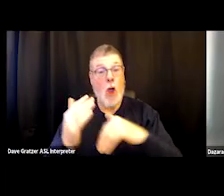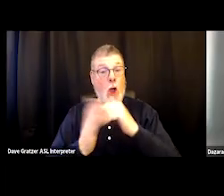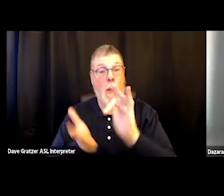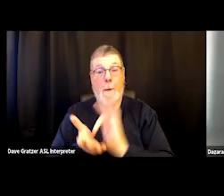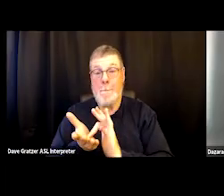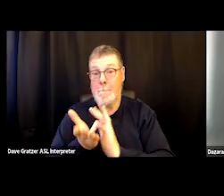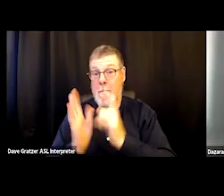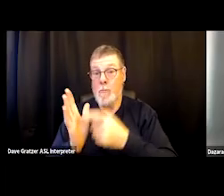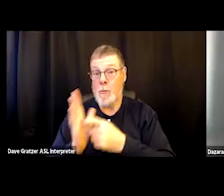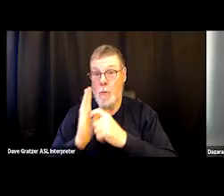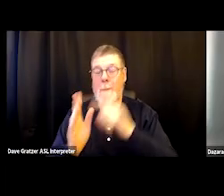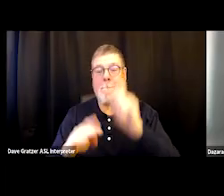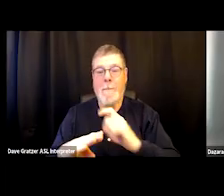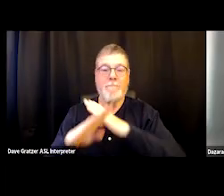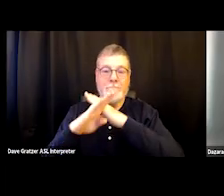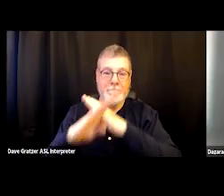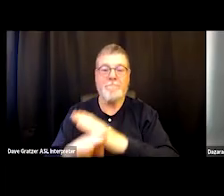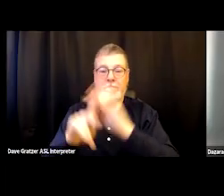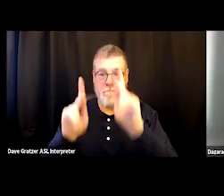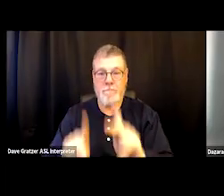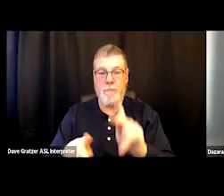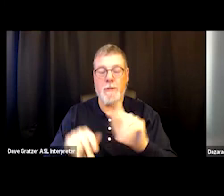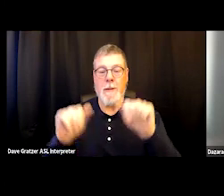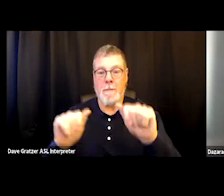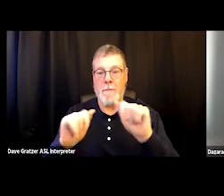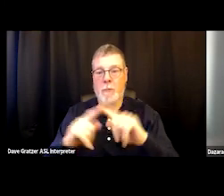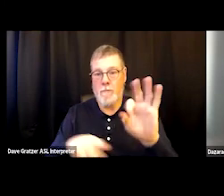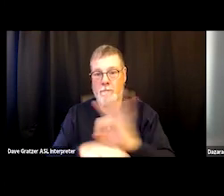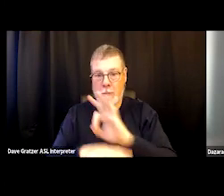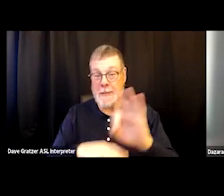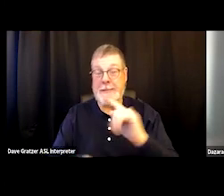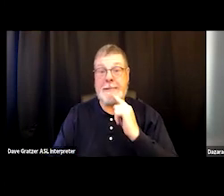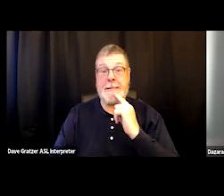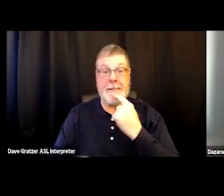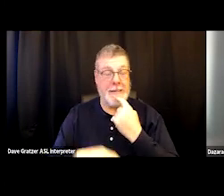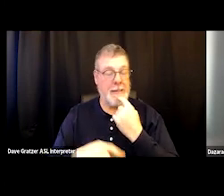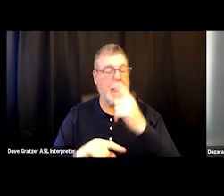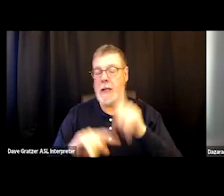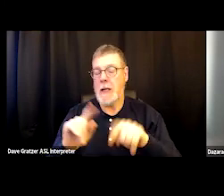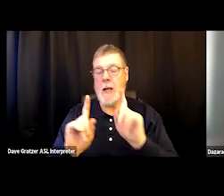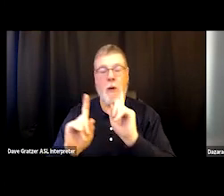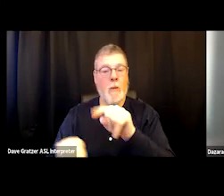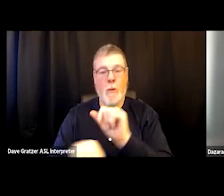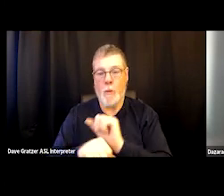have to impede someone's ability to function so severely that they are unable to work at SGA.